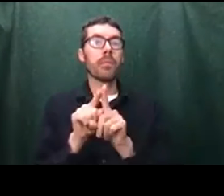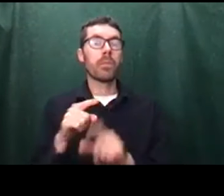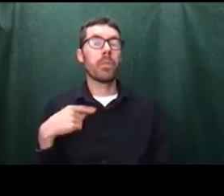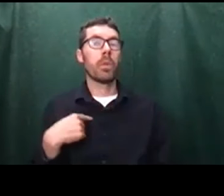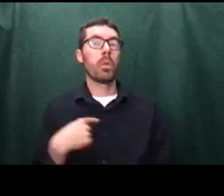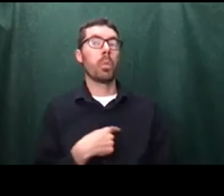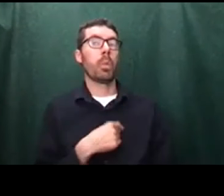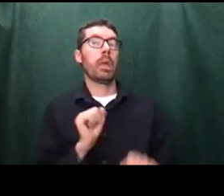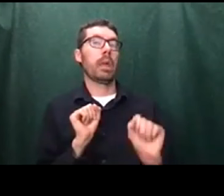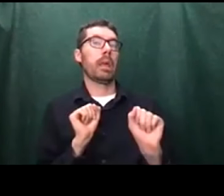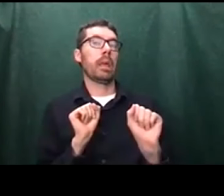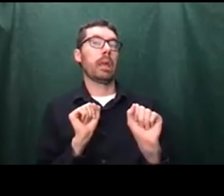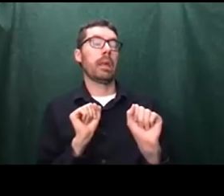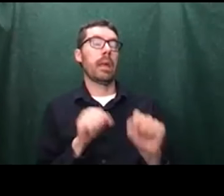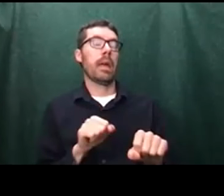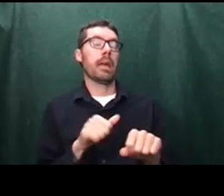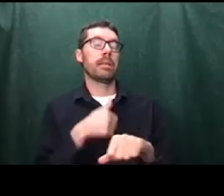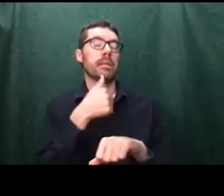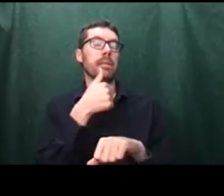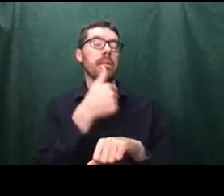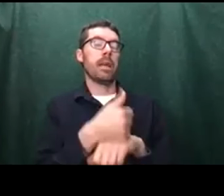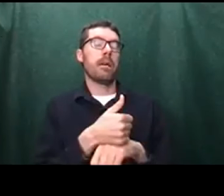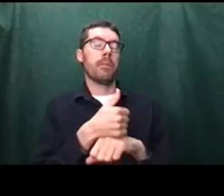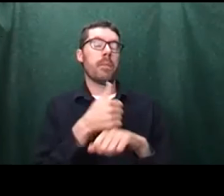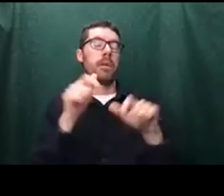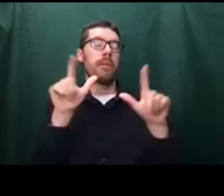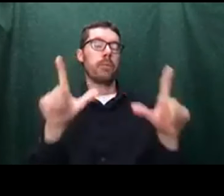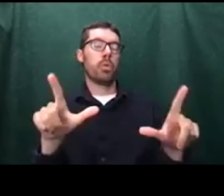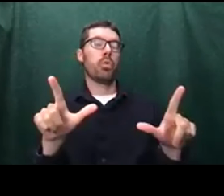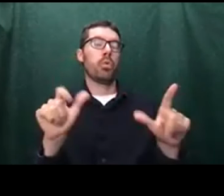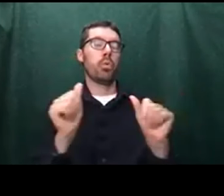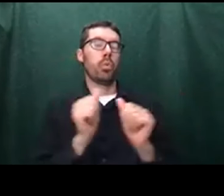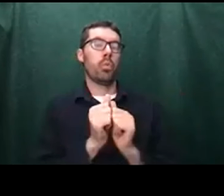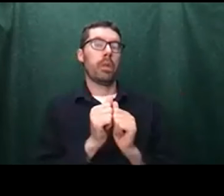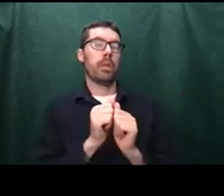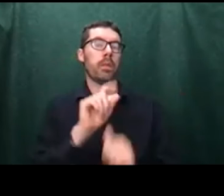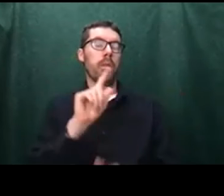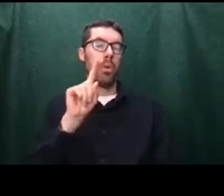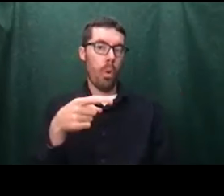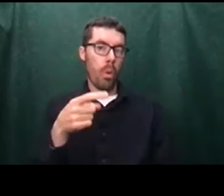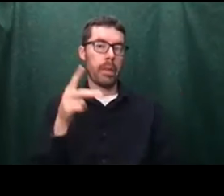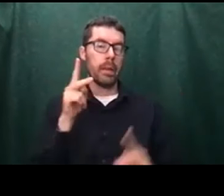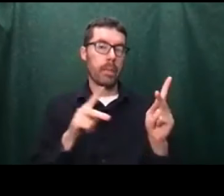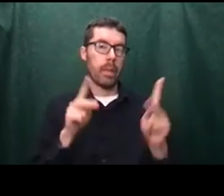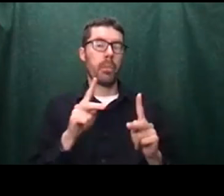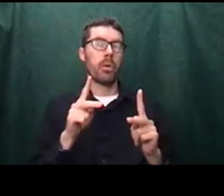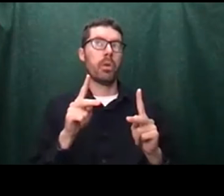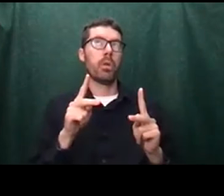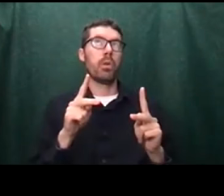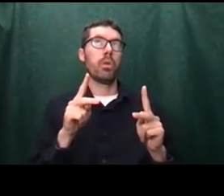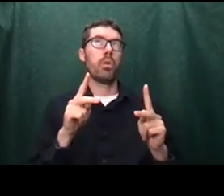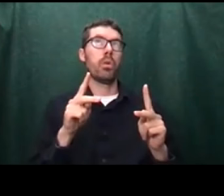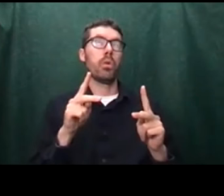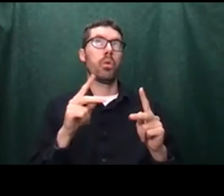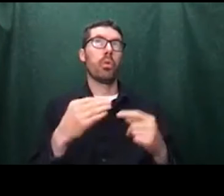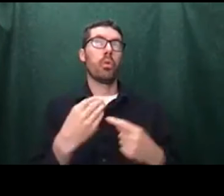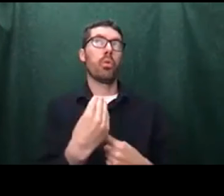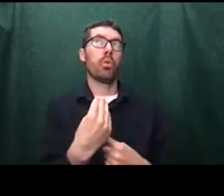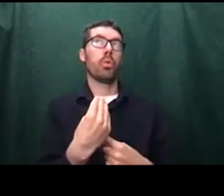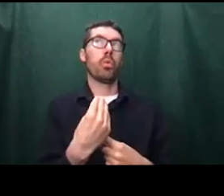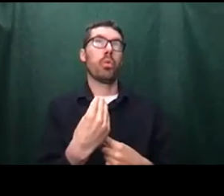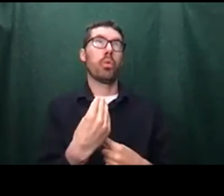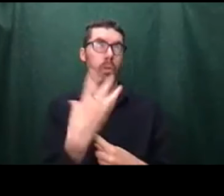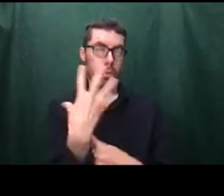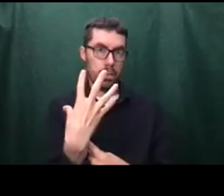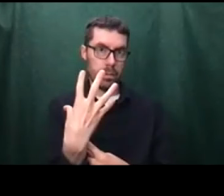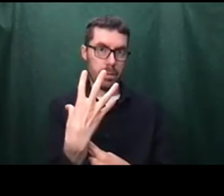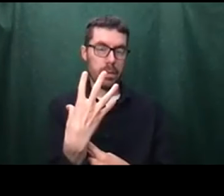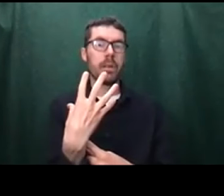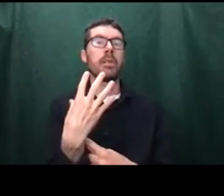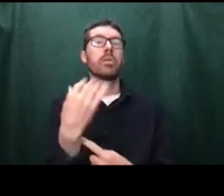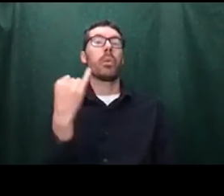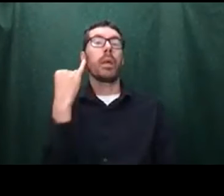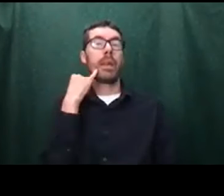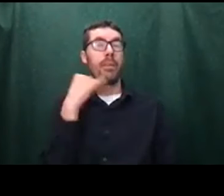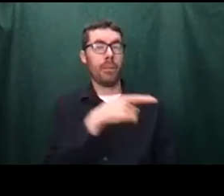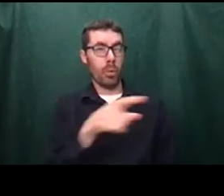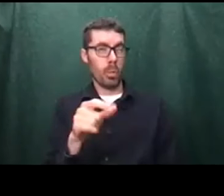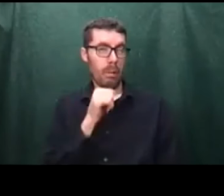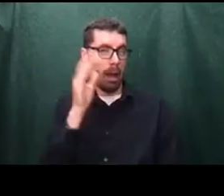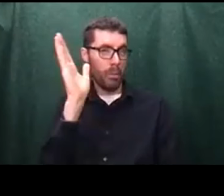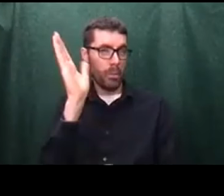have a view of only the people who have their cameras on, so if you are not presenting,